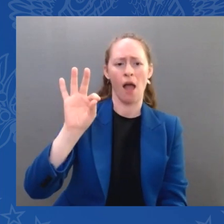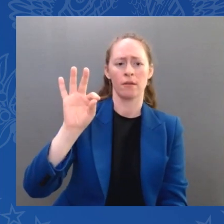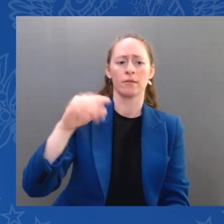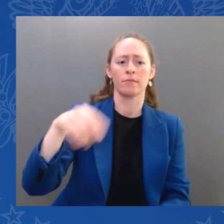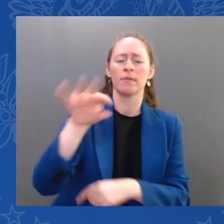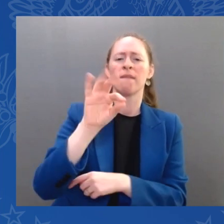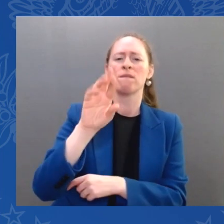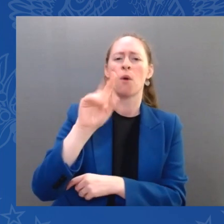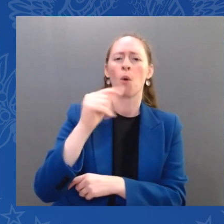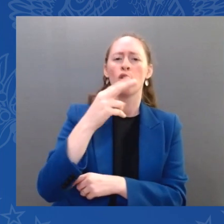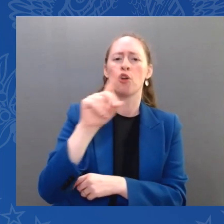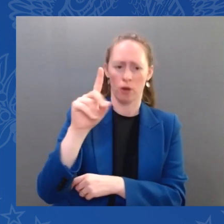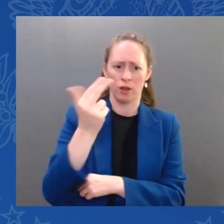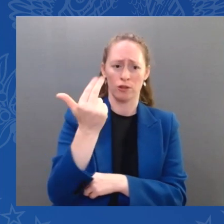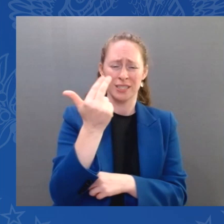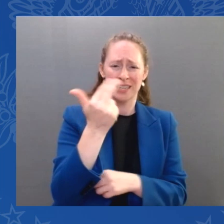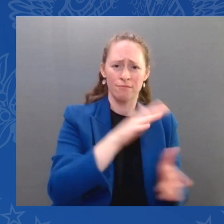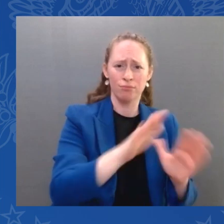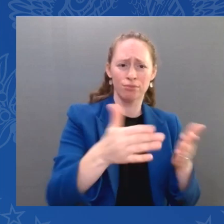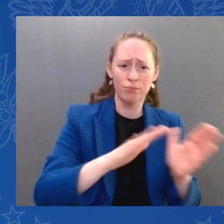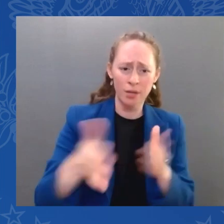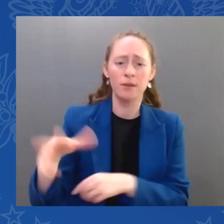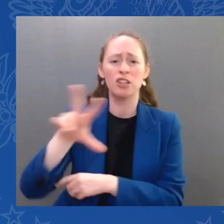1918 [2018]: 17 dead, 17 injured.